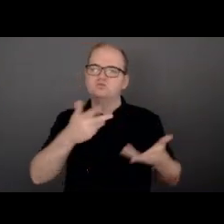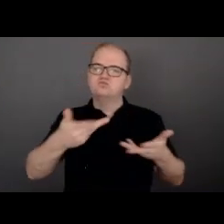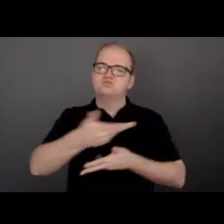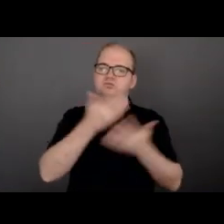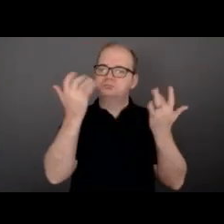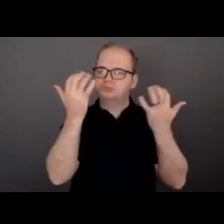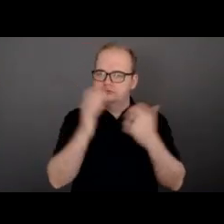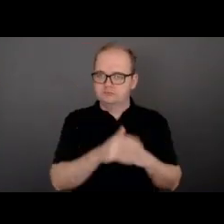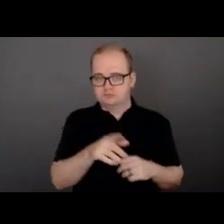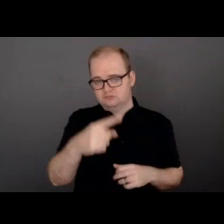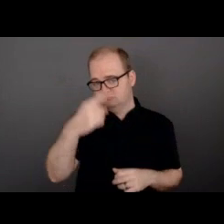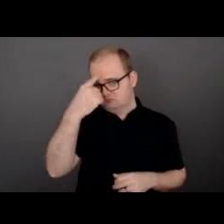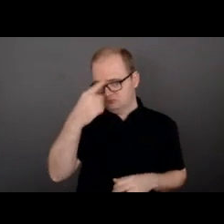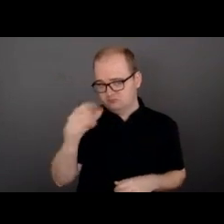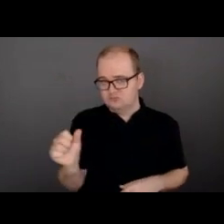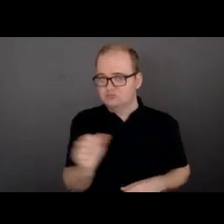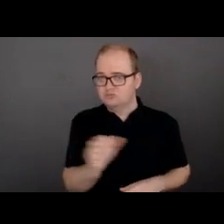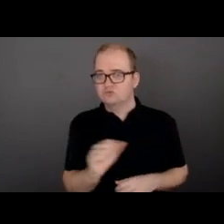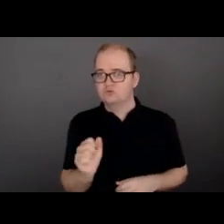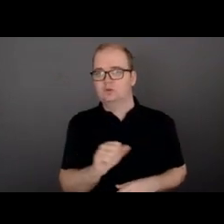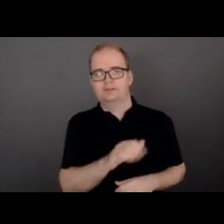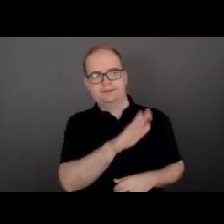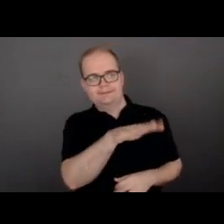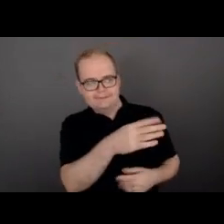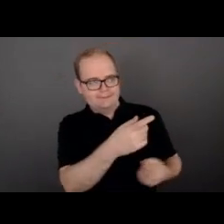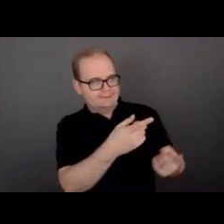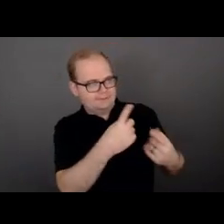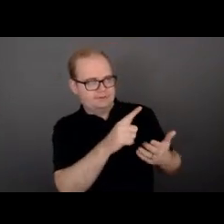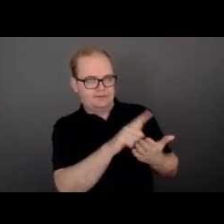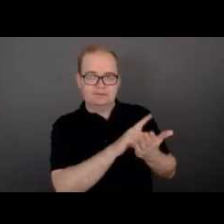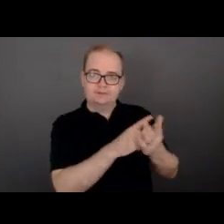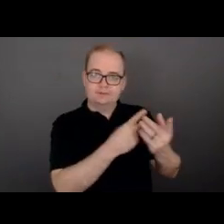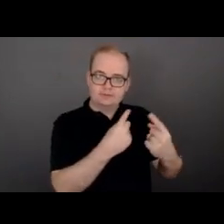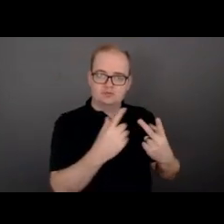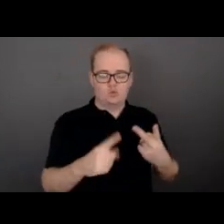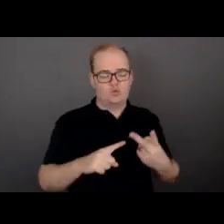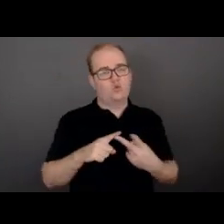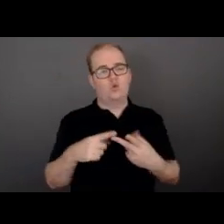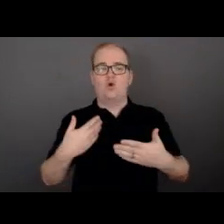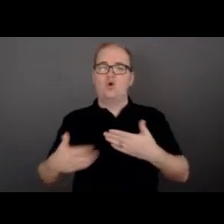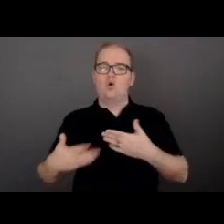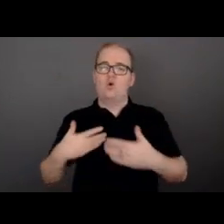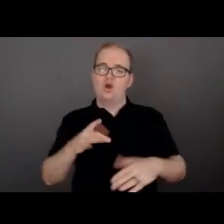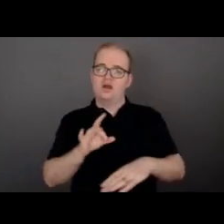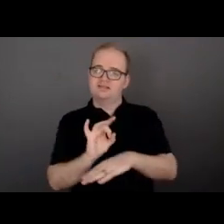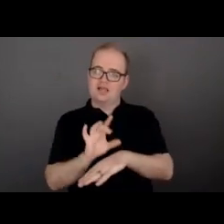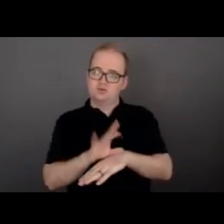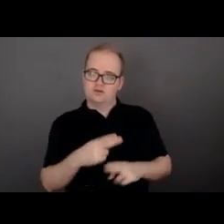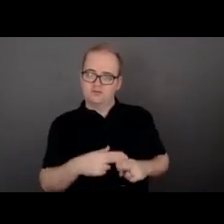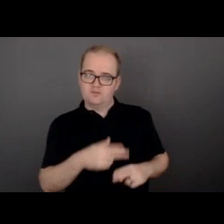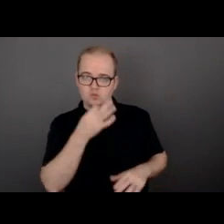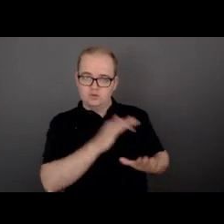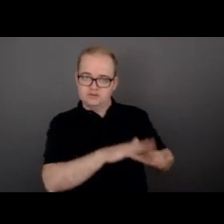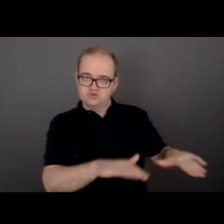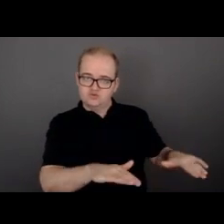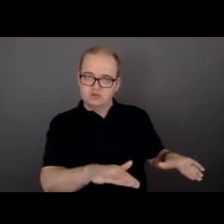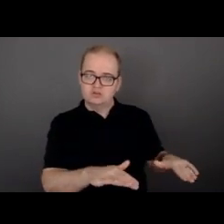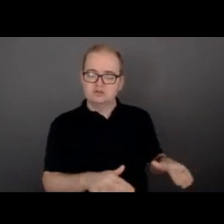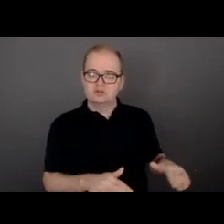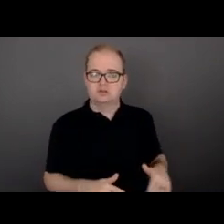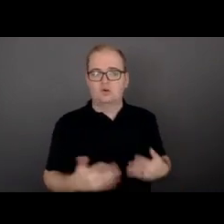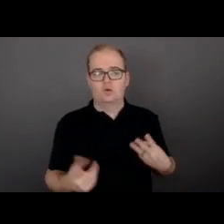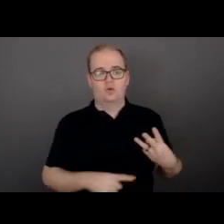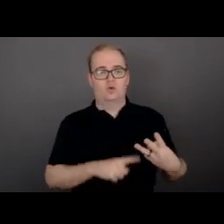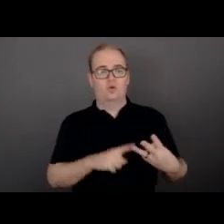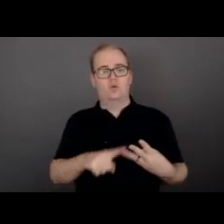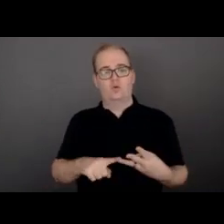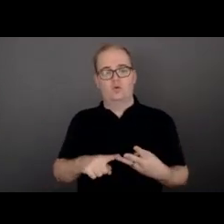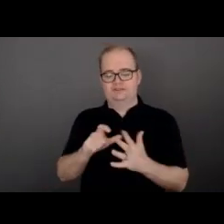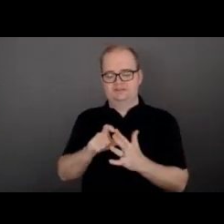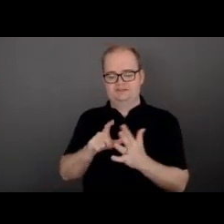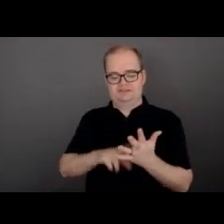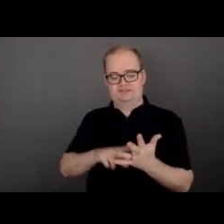advice or instead organising counselling for the children, applying to vary existing DVOs